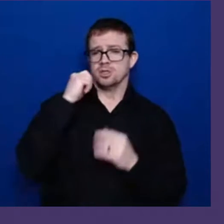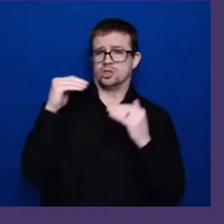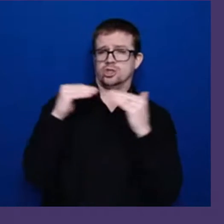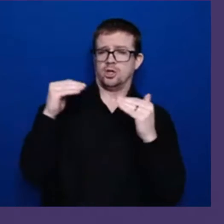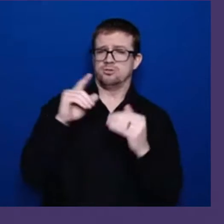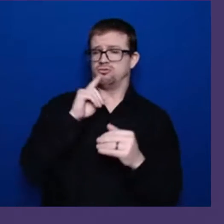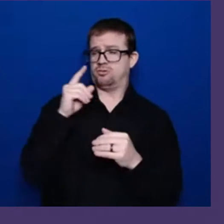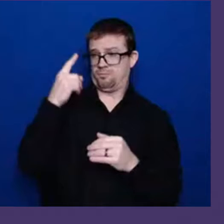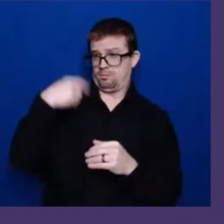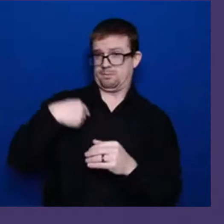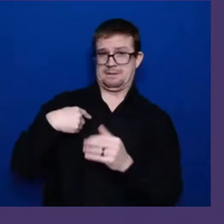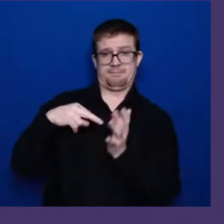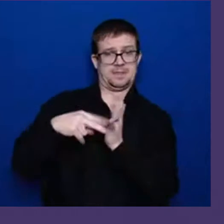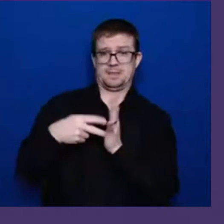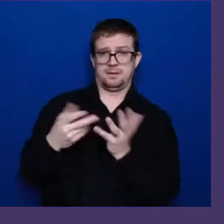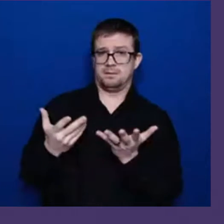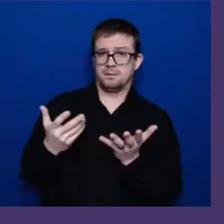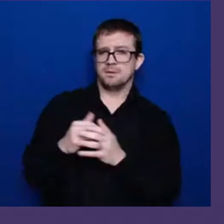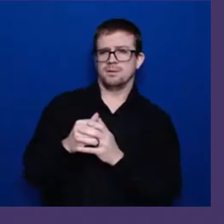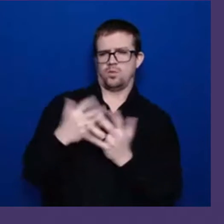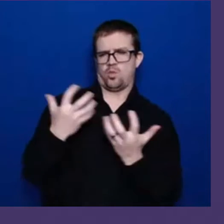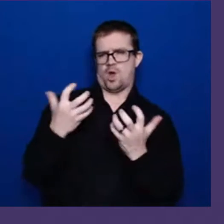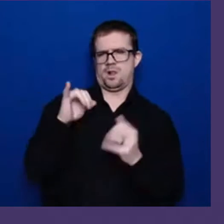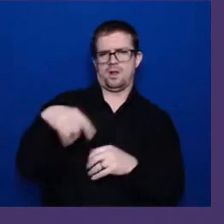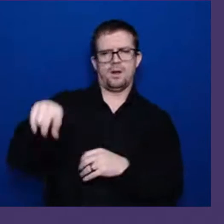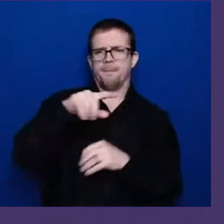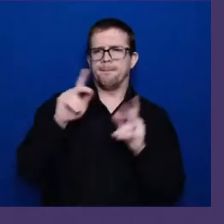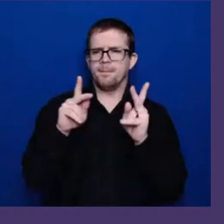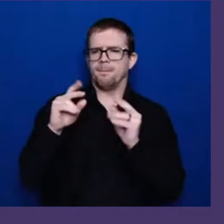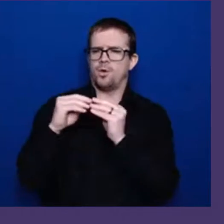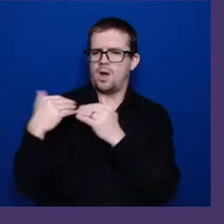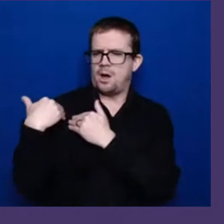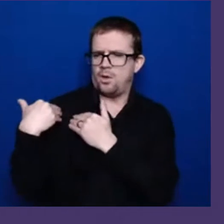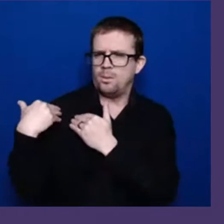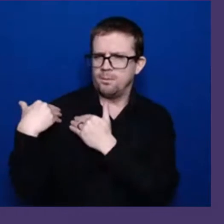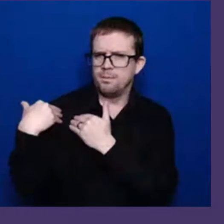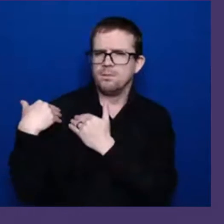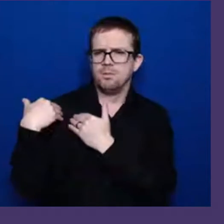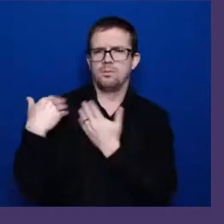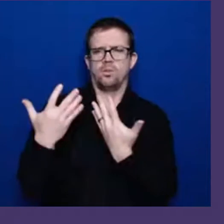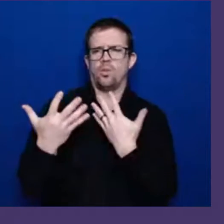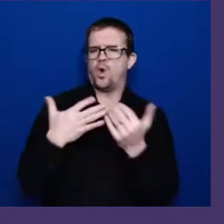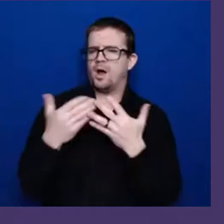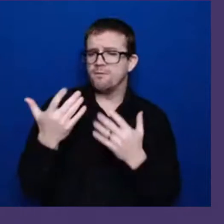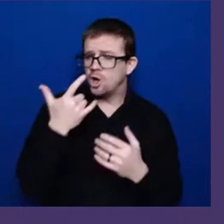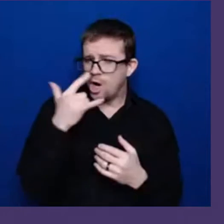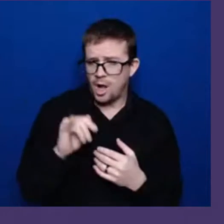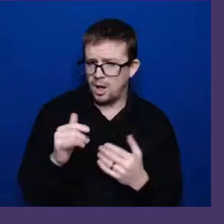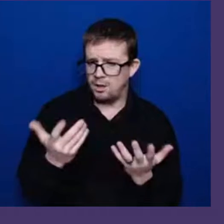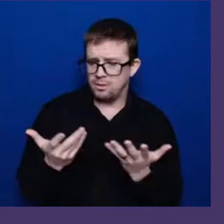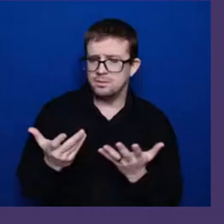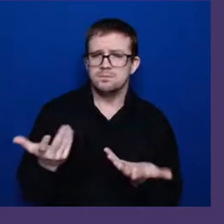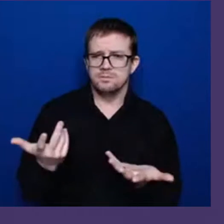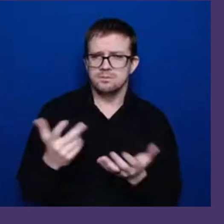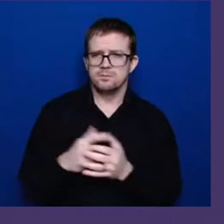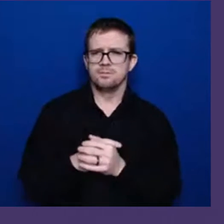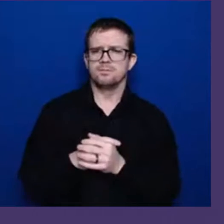accountable in whatever form that looks like. I think that one of the ways we do that is just proximity,